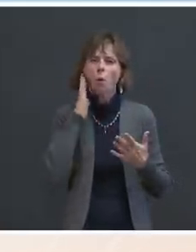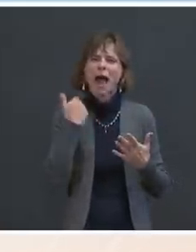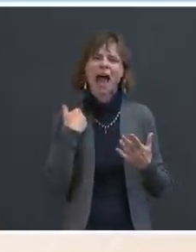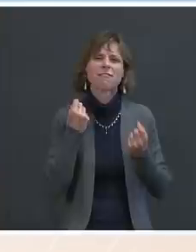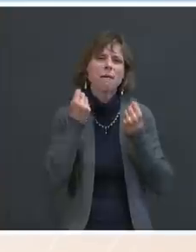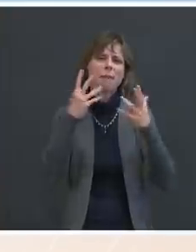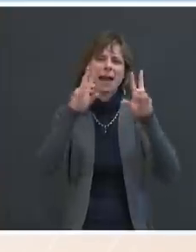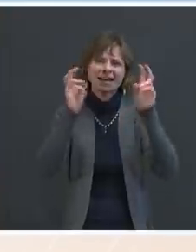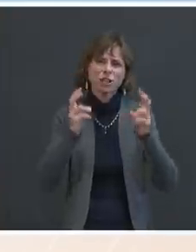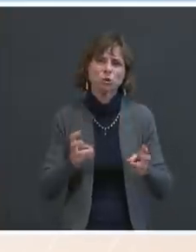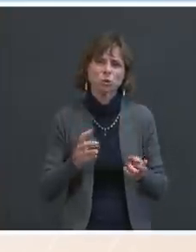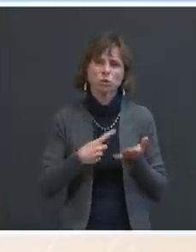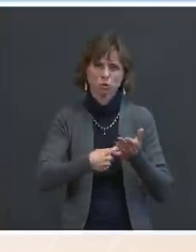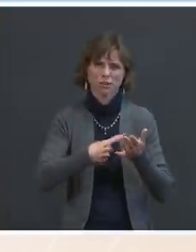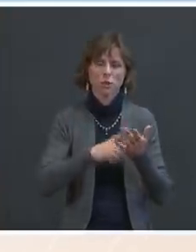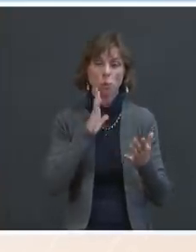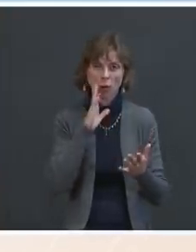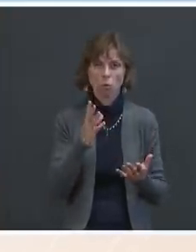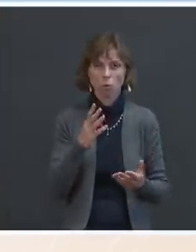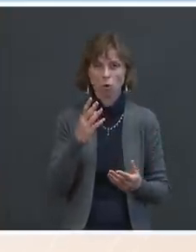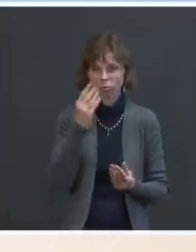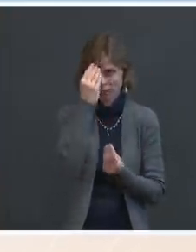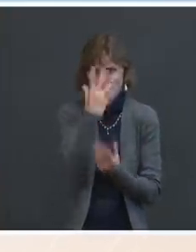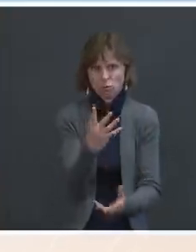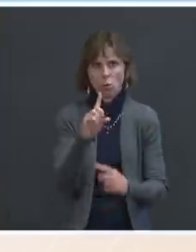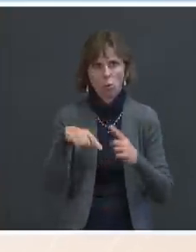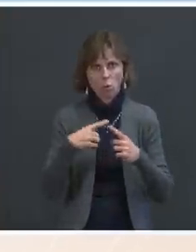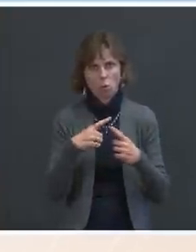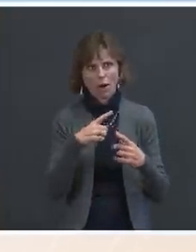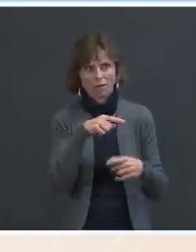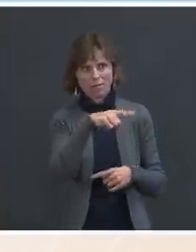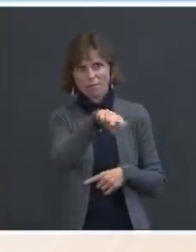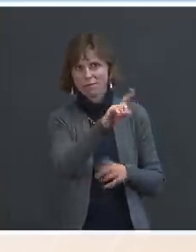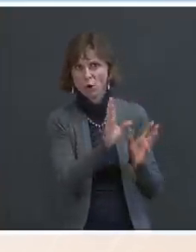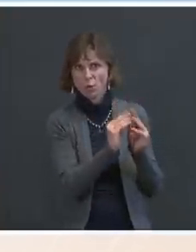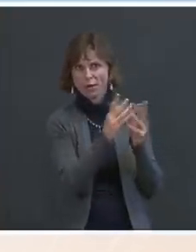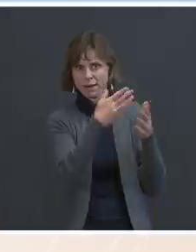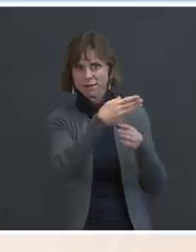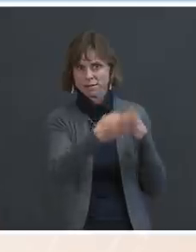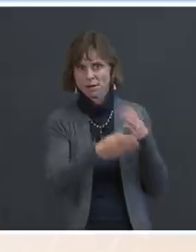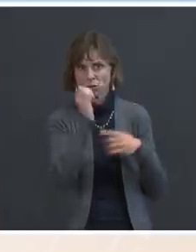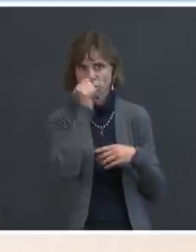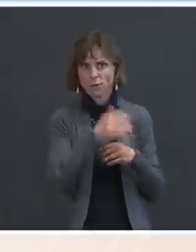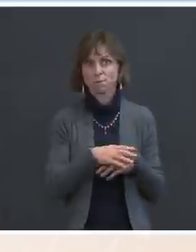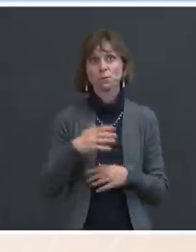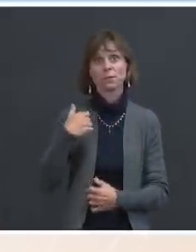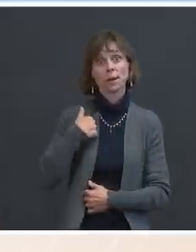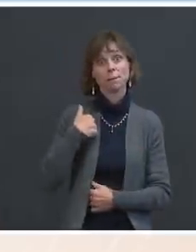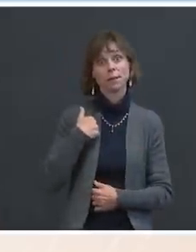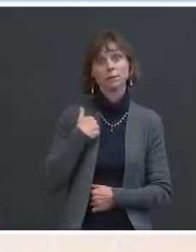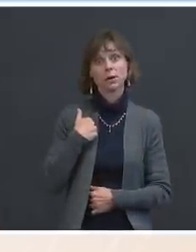and we will provide a readout when the meeting concludes tomorrow. The Press: And just a little bit more on that -- what about in terms of the military balance? I mean, we know that China just announced